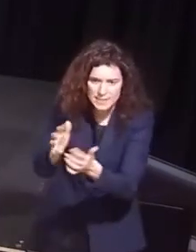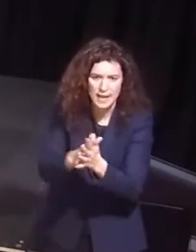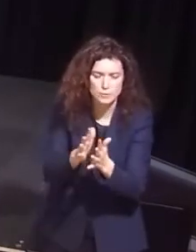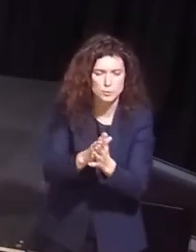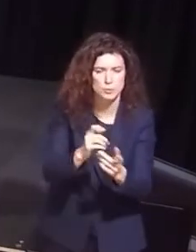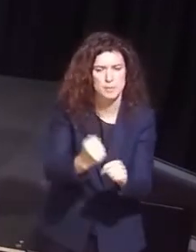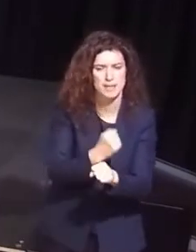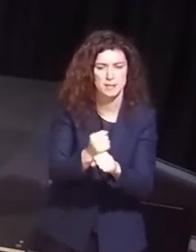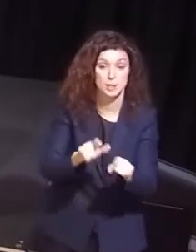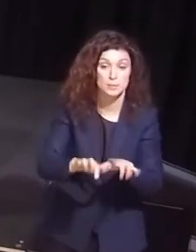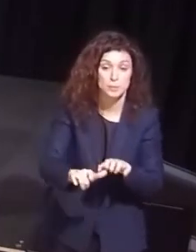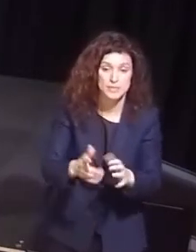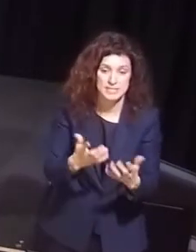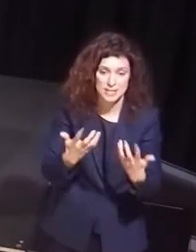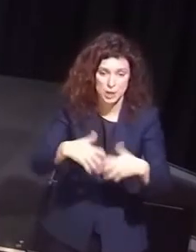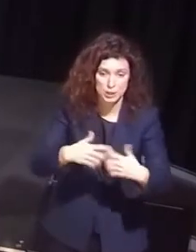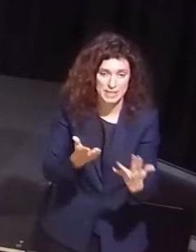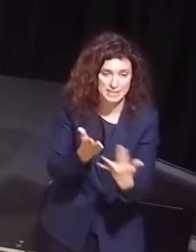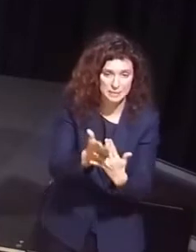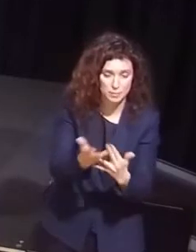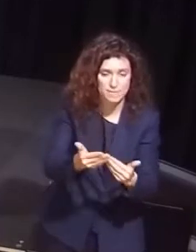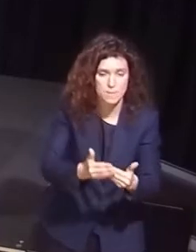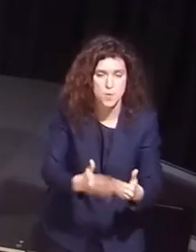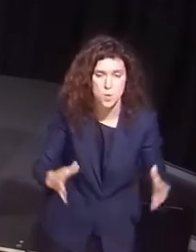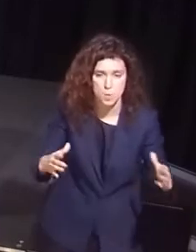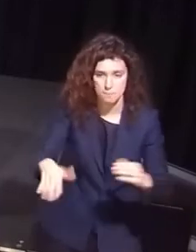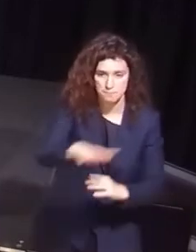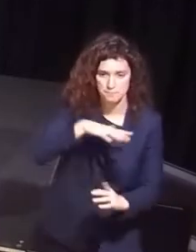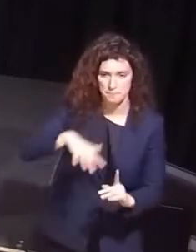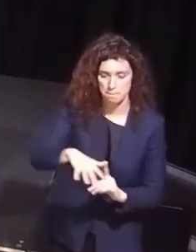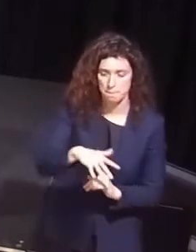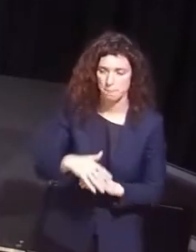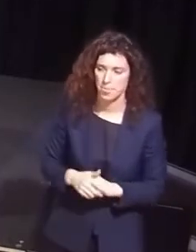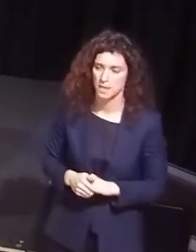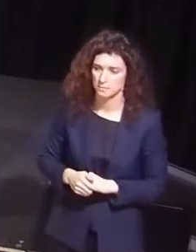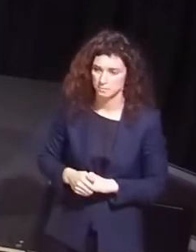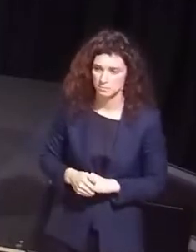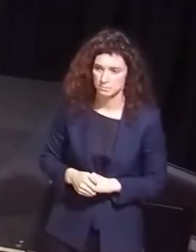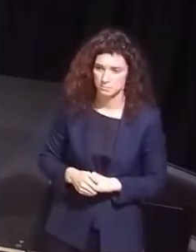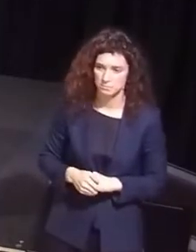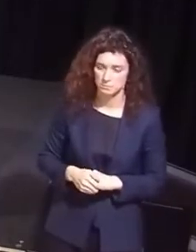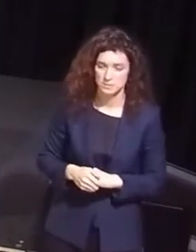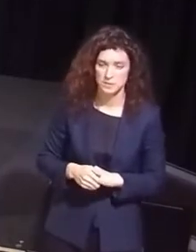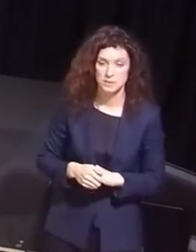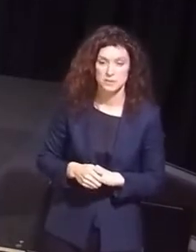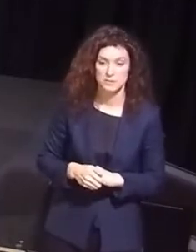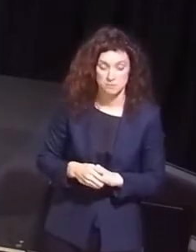AbilityNet, The Aidis Trust, now Everyone Can, Sequal and Possum, all continue to make the world